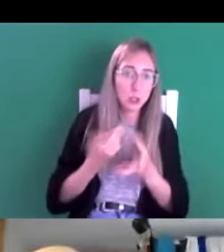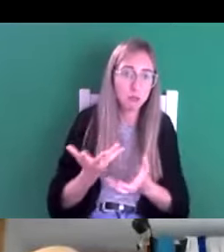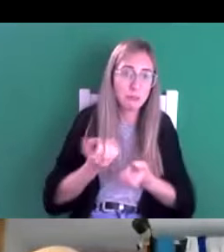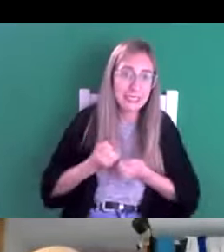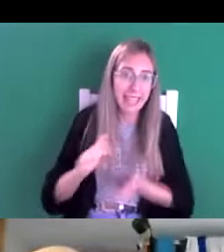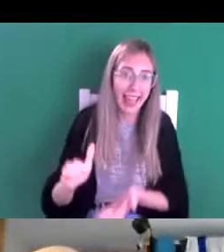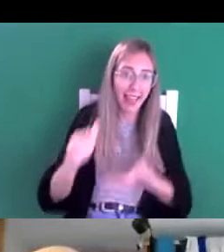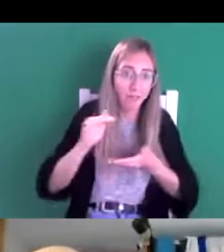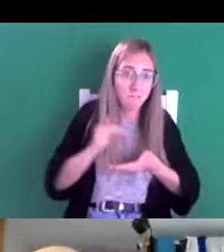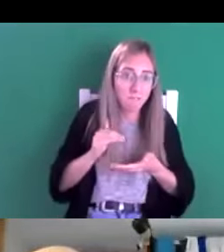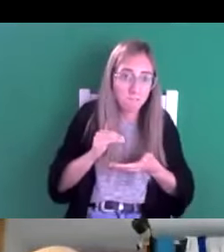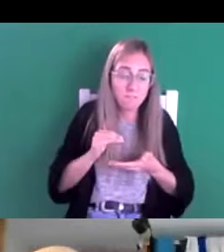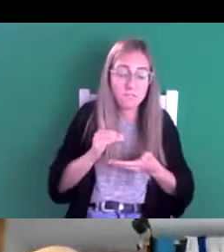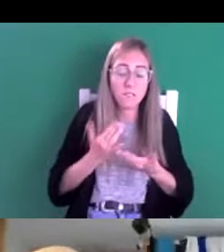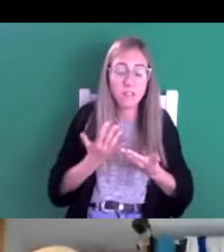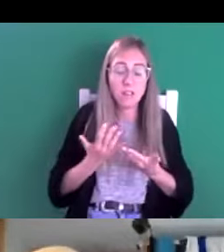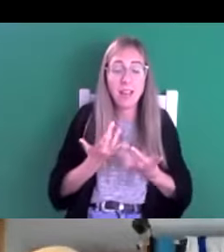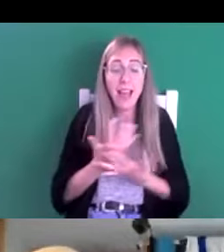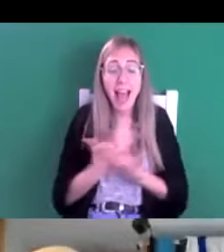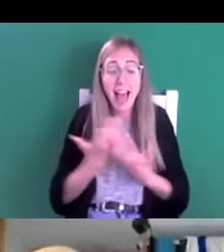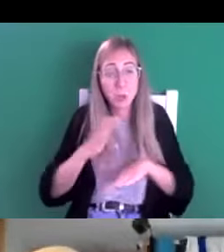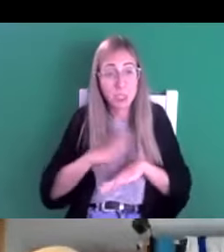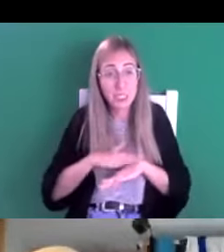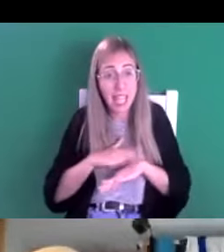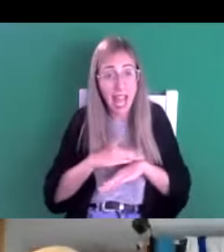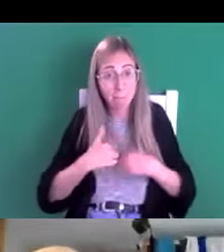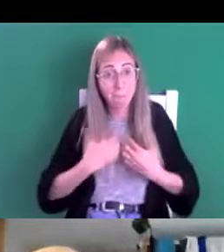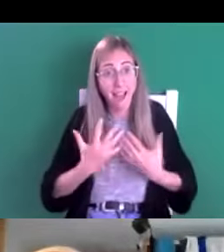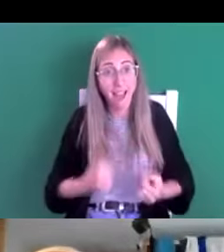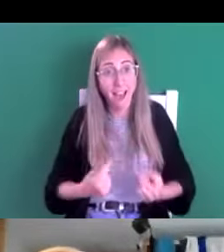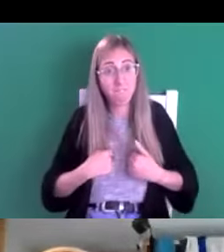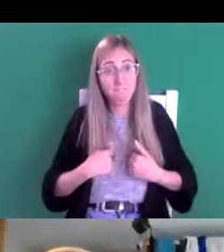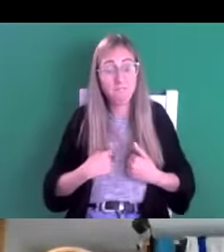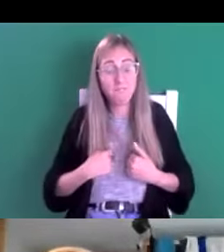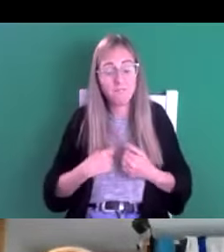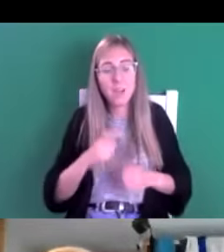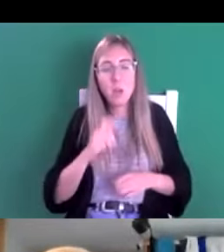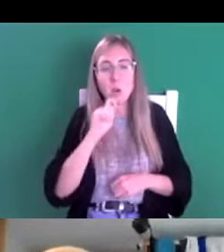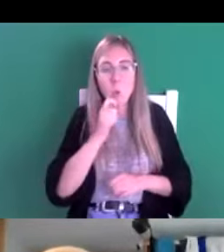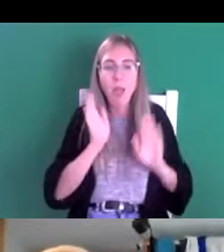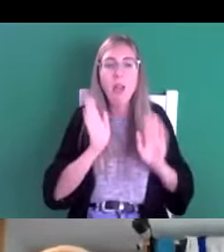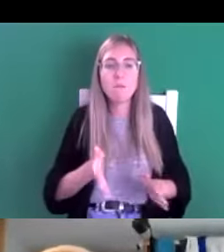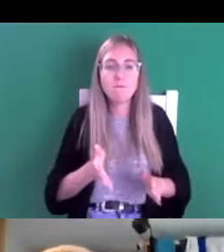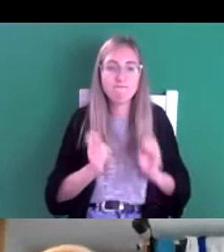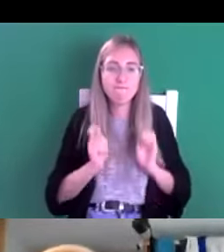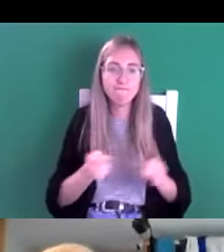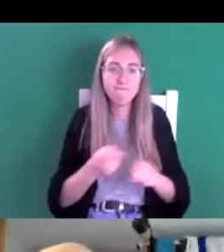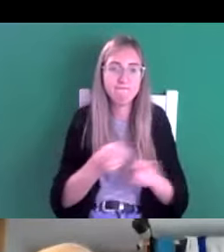um how much time i've got but you will get some feedback and it might be as simple as that you